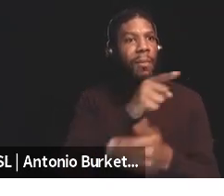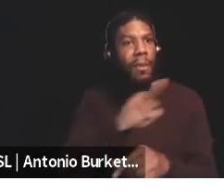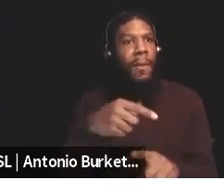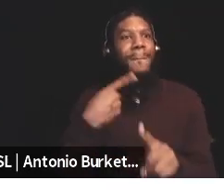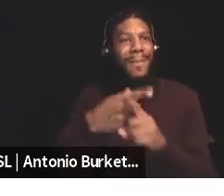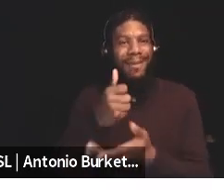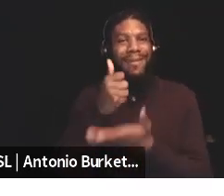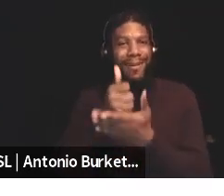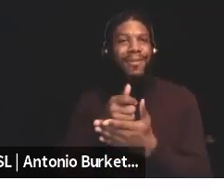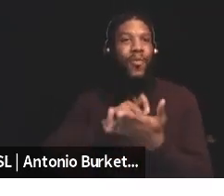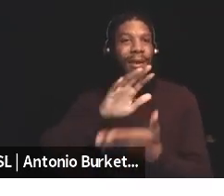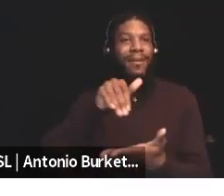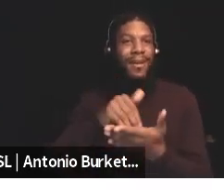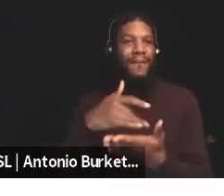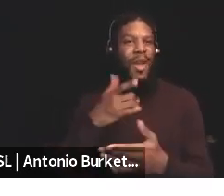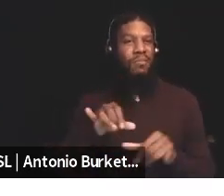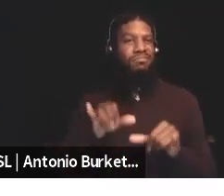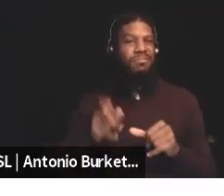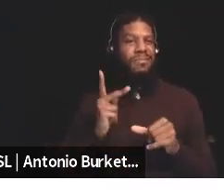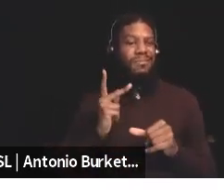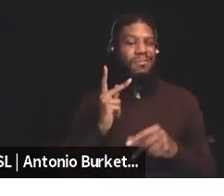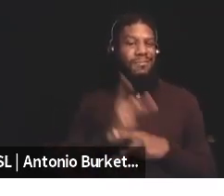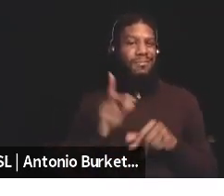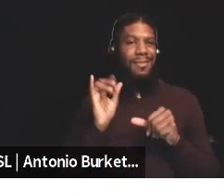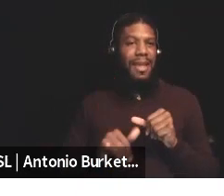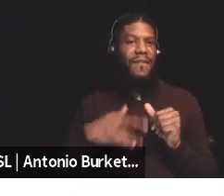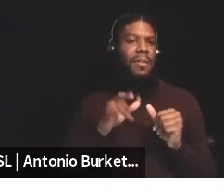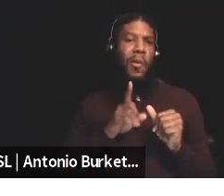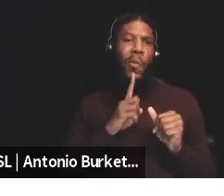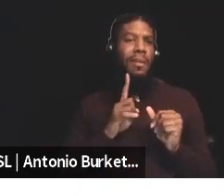to keep. It's probably one of the most important things I think in terms of interdependence. Like